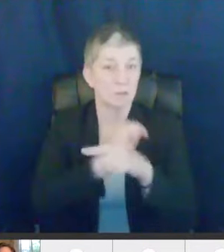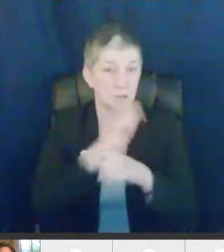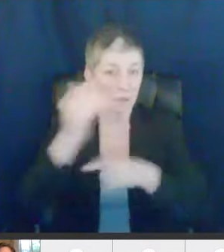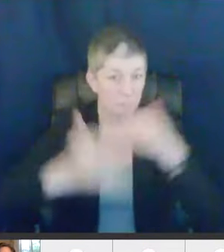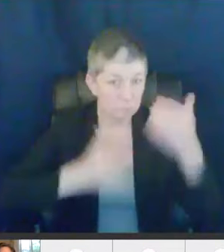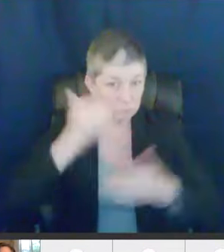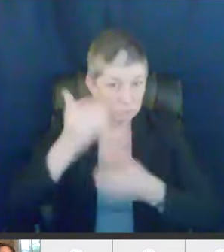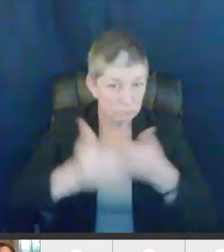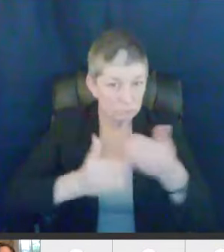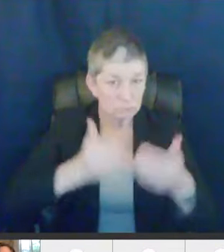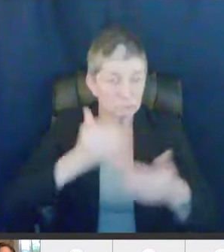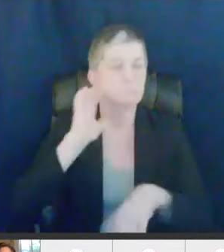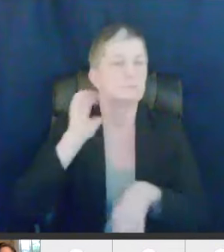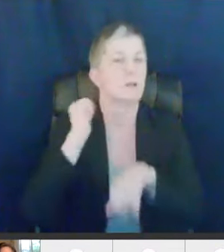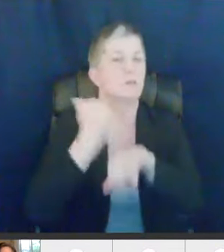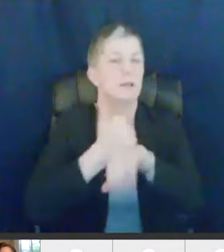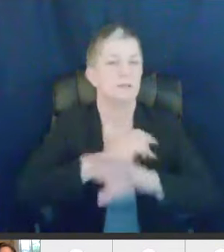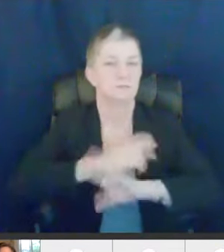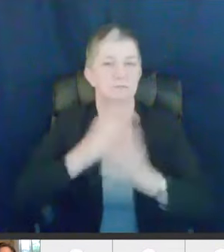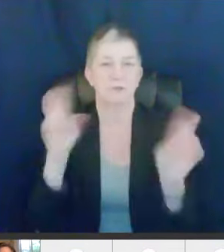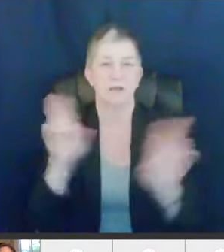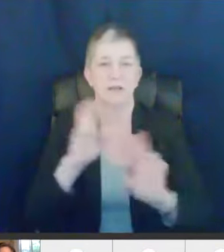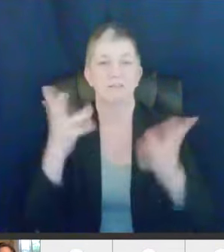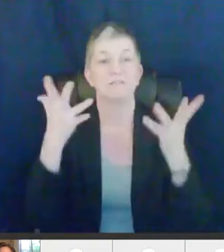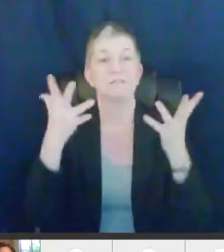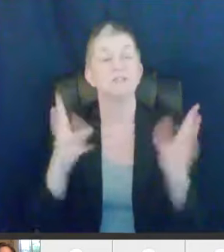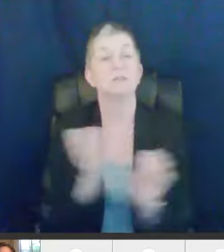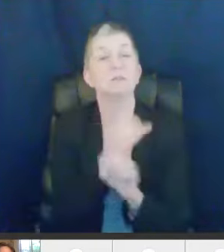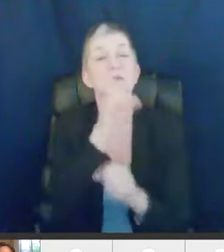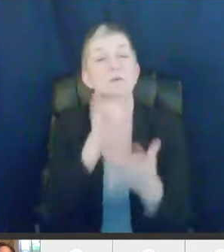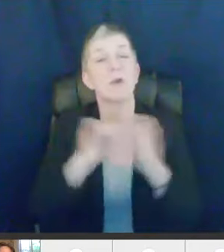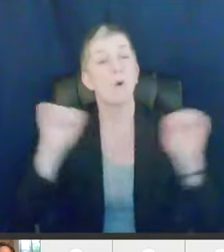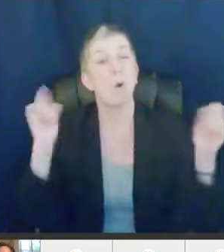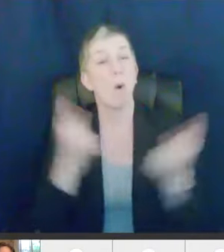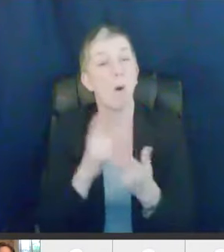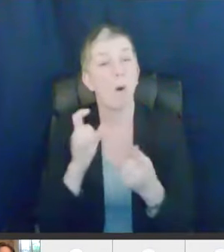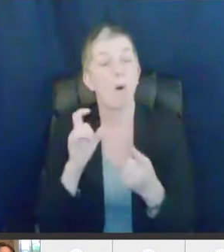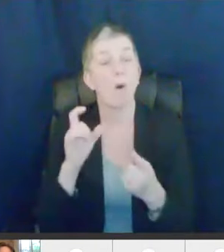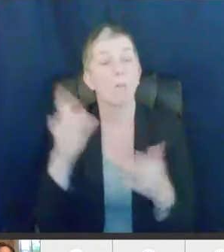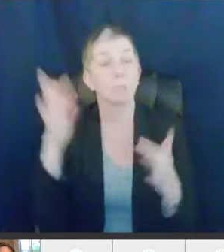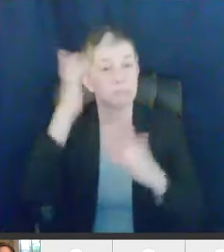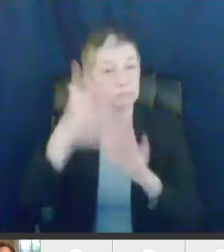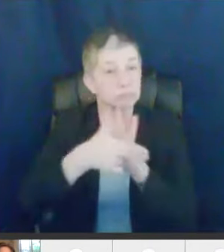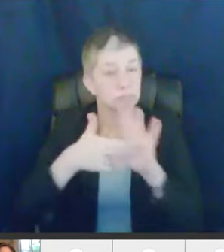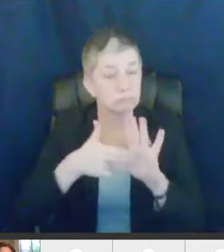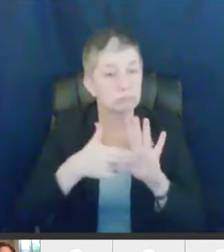been put into place to ensure that all cases reported as positive are done so